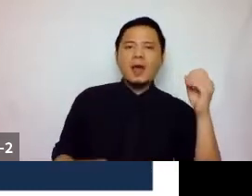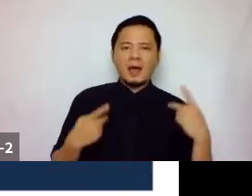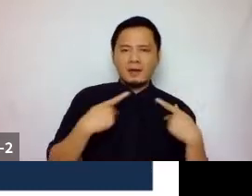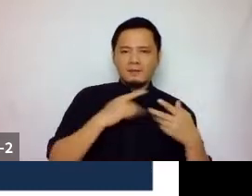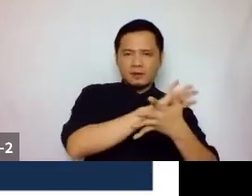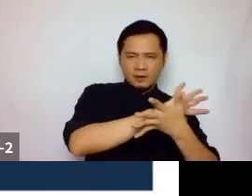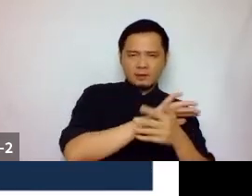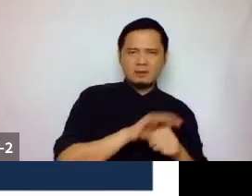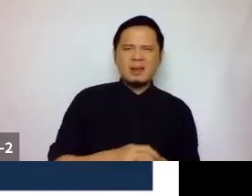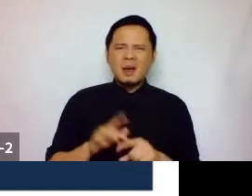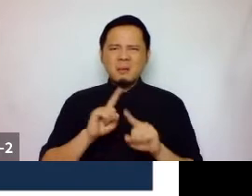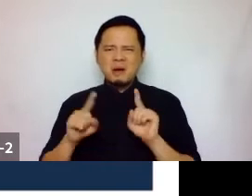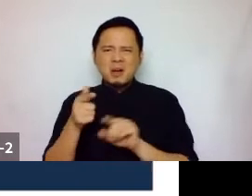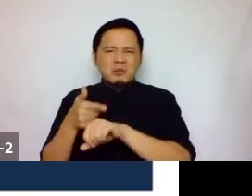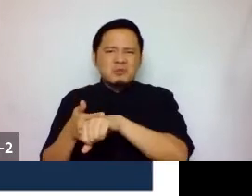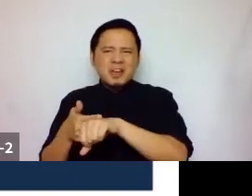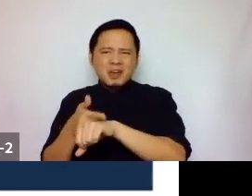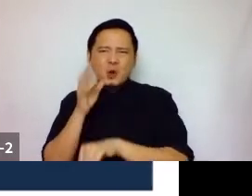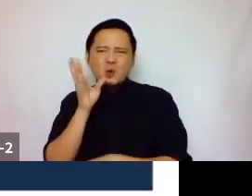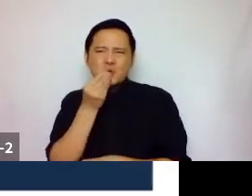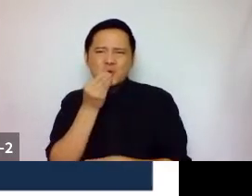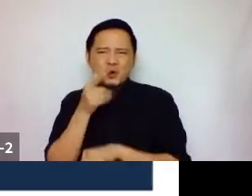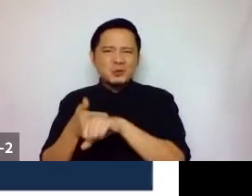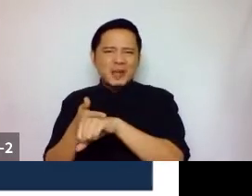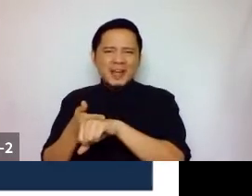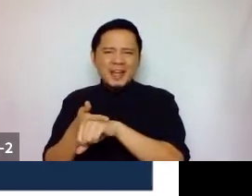So who are the grey ones? They are the ones with no protection.